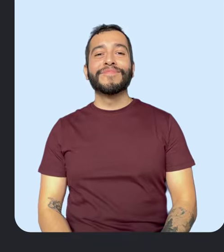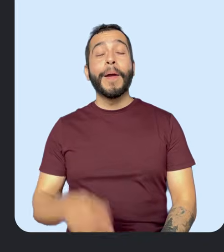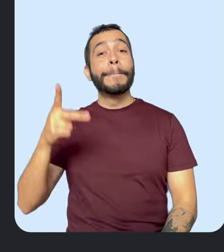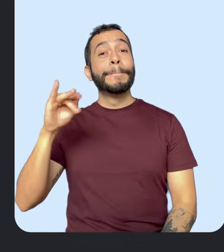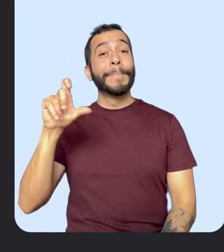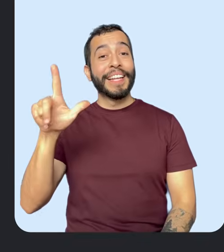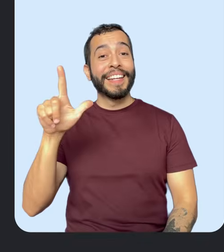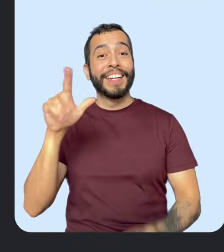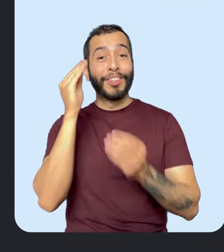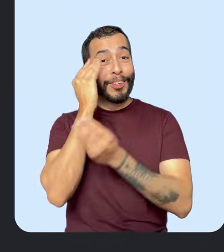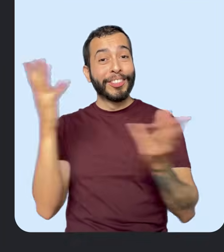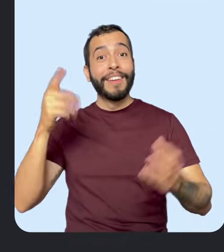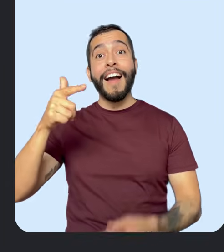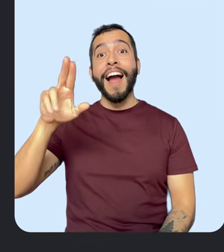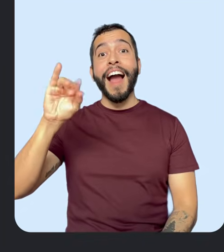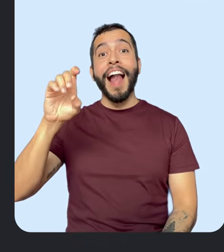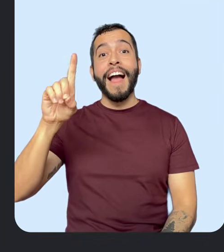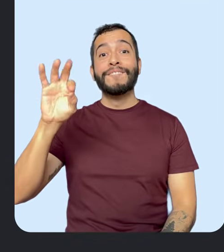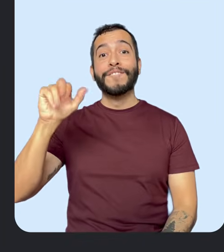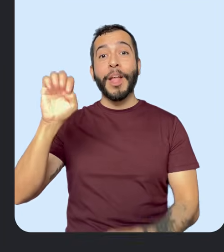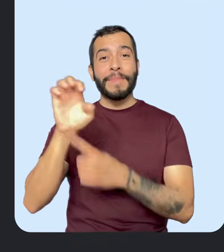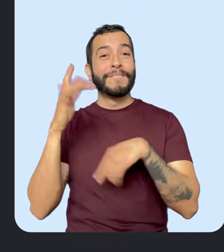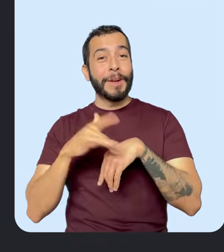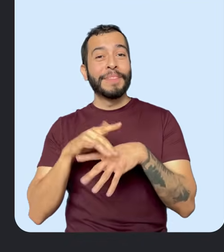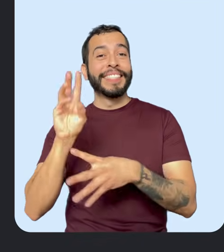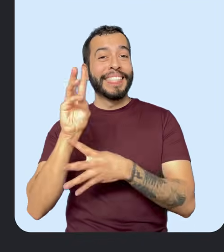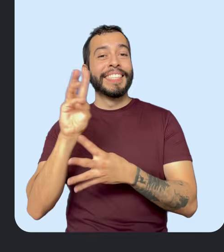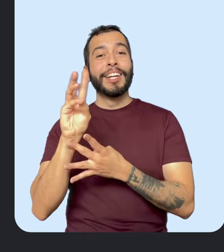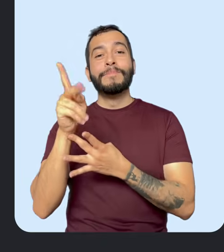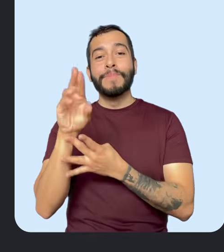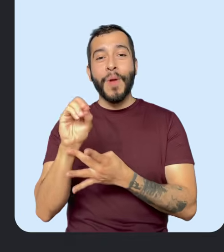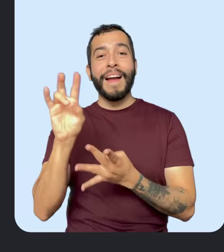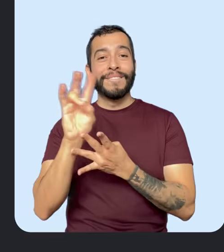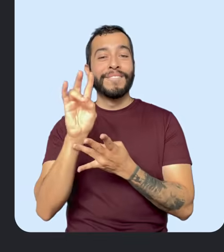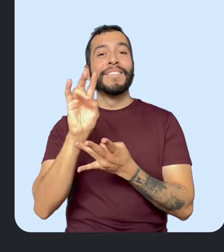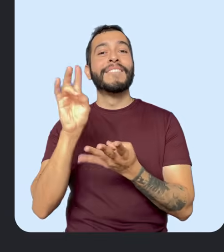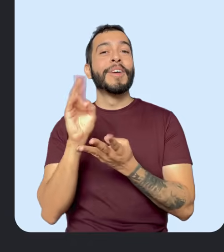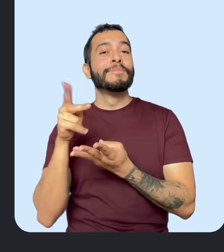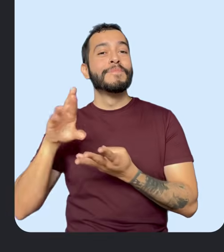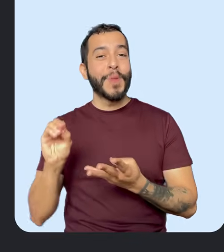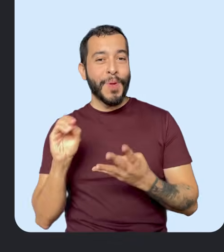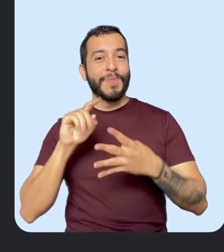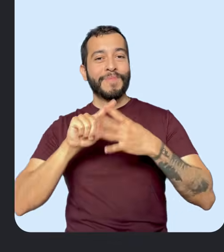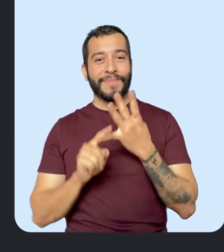In Pixel News, we announced Guided Frame, which is available on Pixel 6, Pixel 6 Pro, Pixel 7, and Pixel 7 Pro.